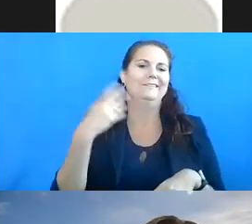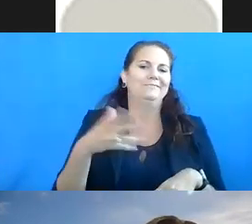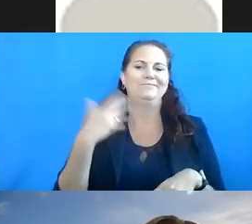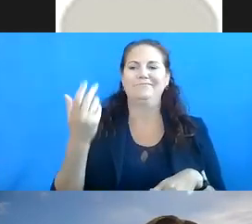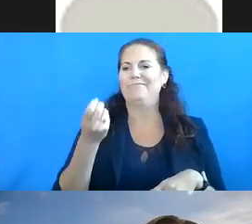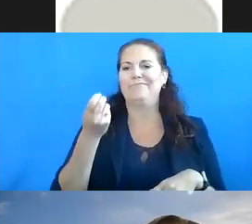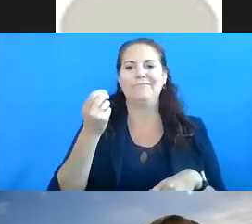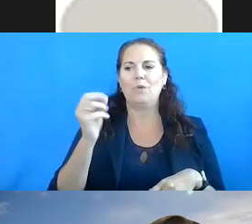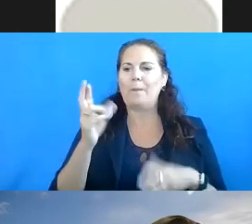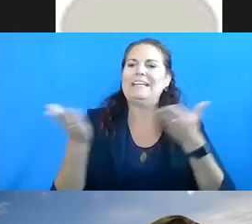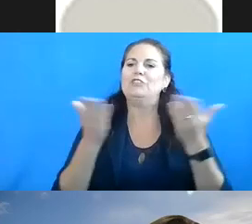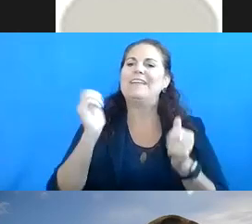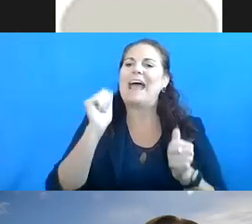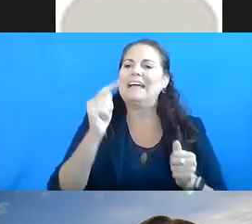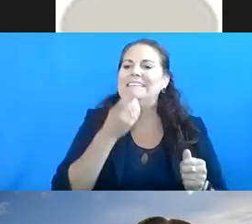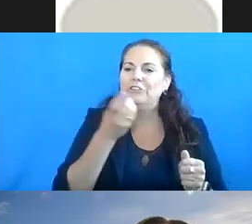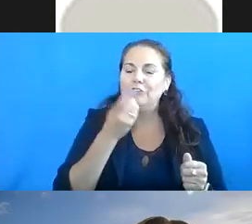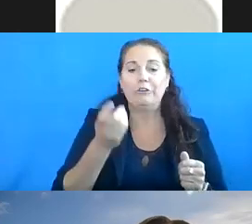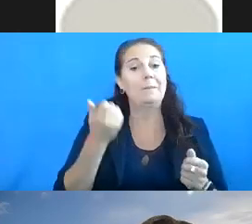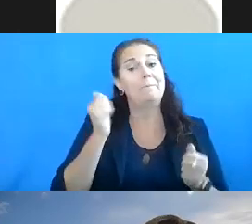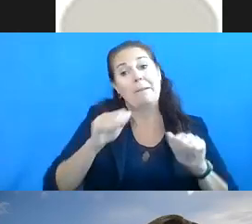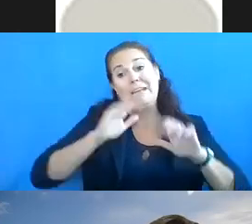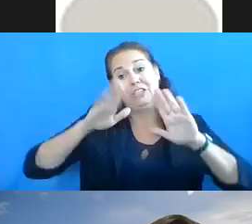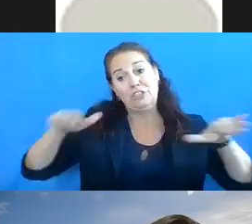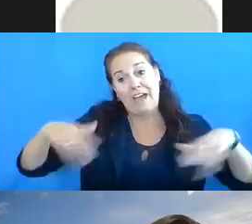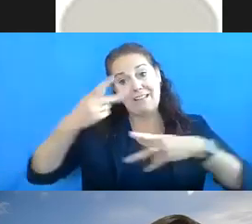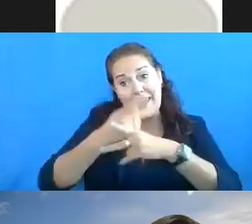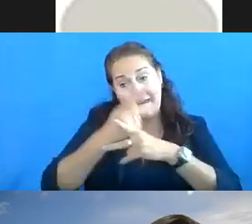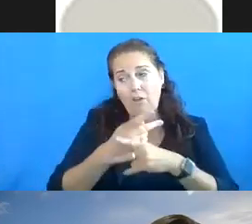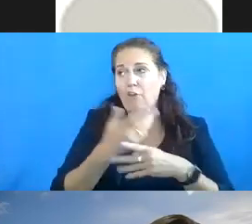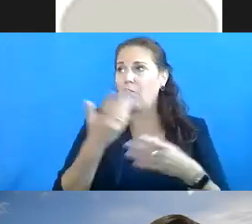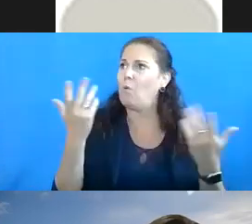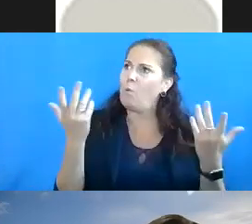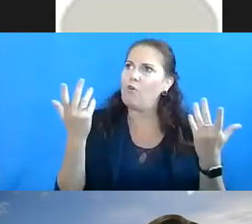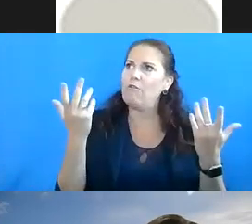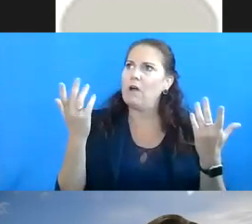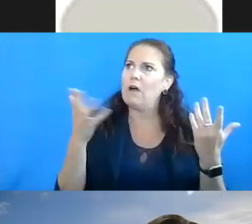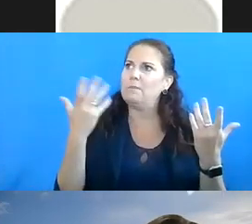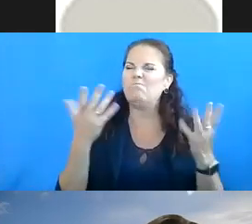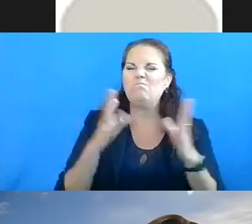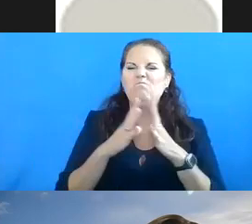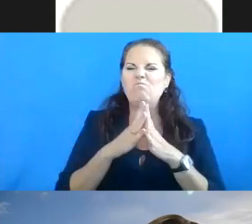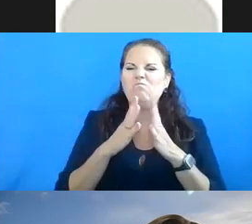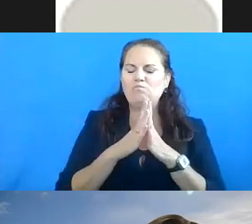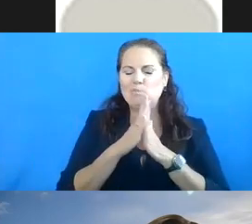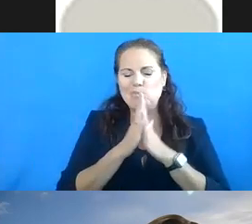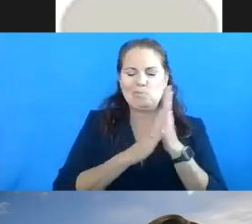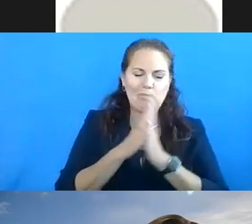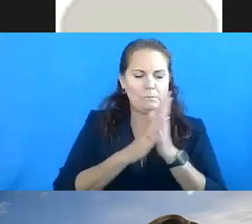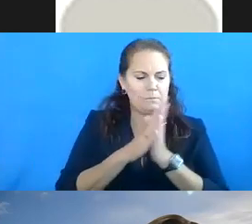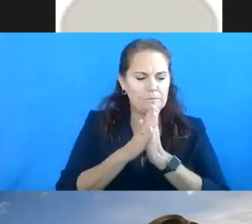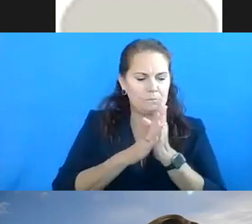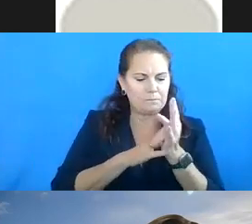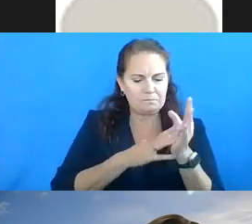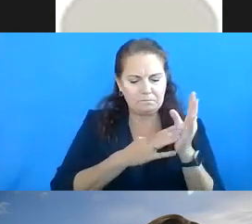being served at dinner time. It might be childcare. It might be lack of